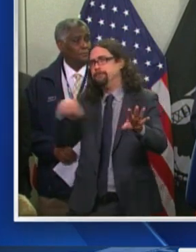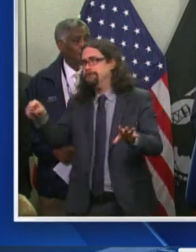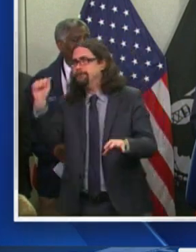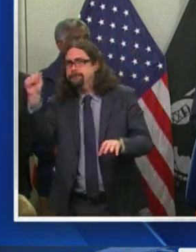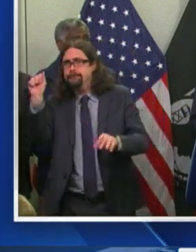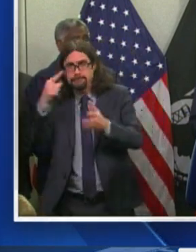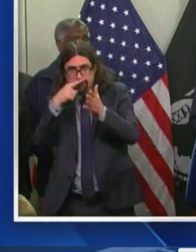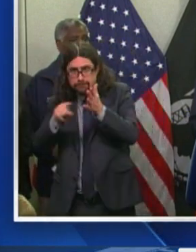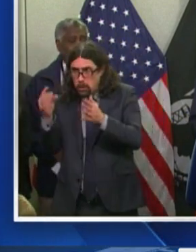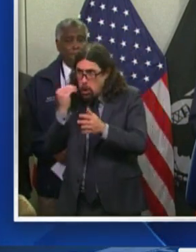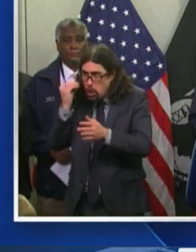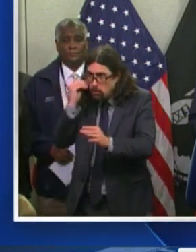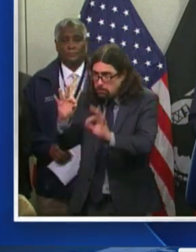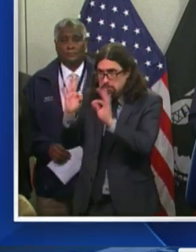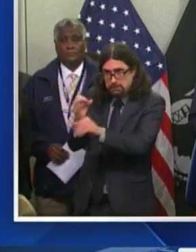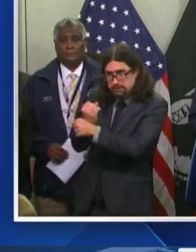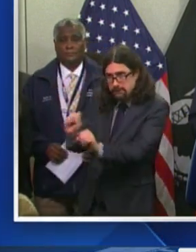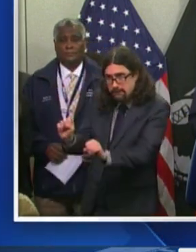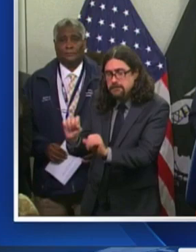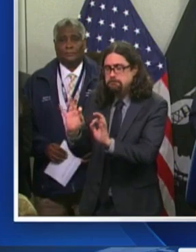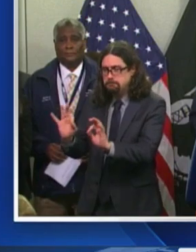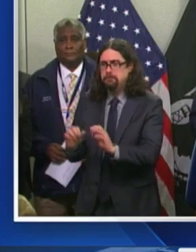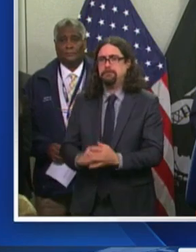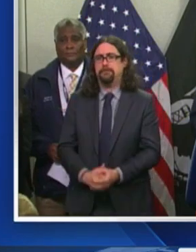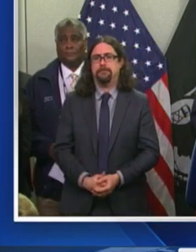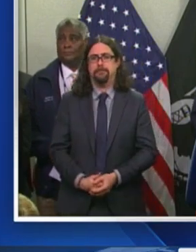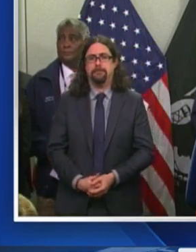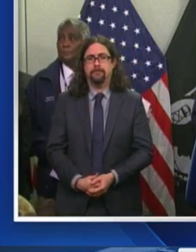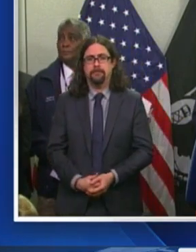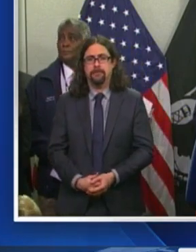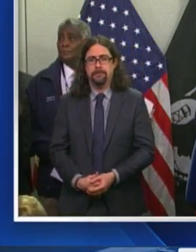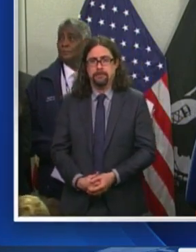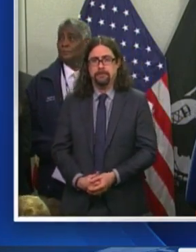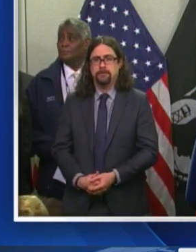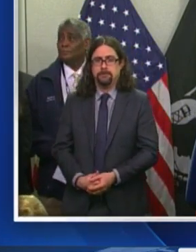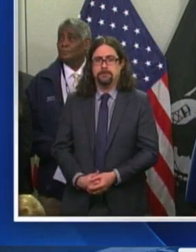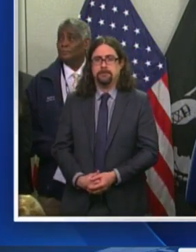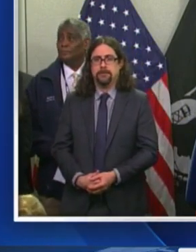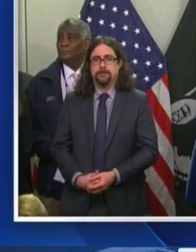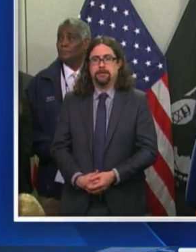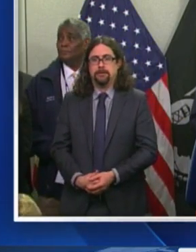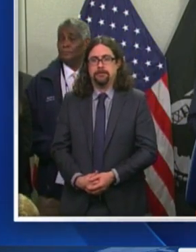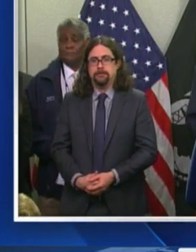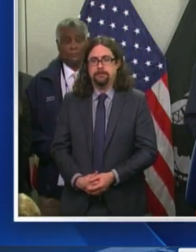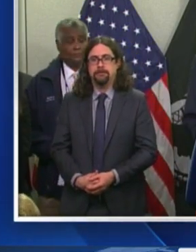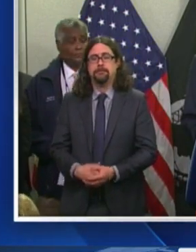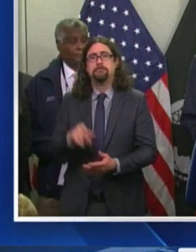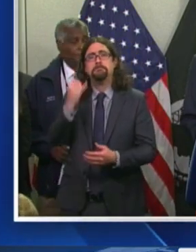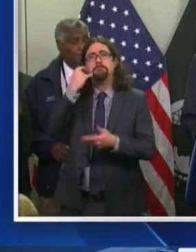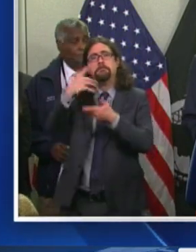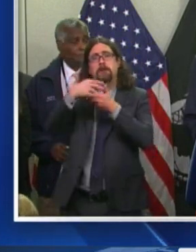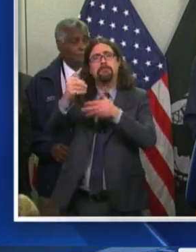IF YOU SEE SOMEONE IN DISTRESS, IF YOU SEE A HOMELESS PERSON IN DISTRESS, FOR EXAMPLE, CALL 911